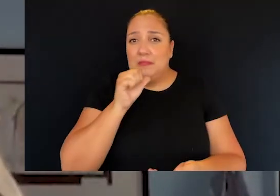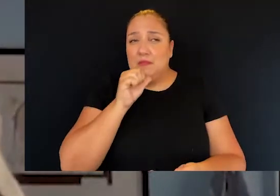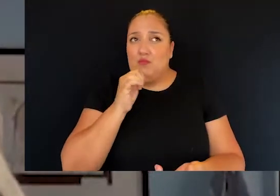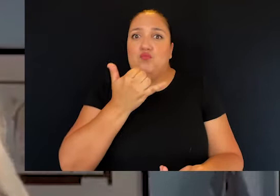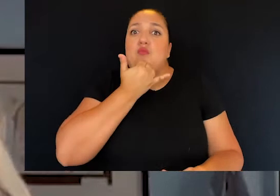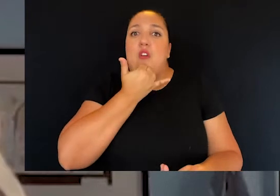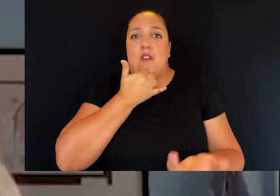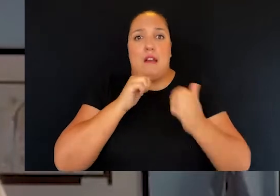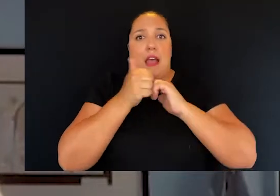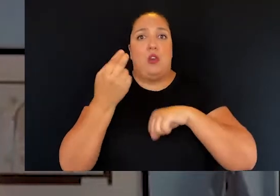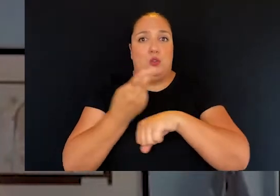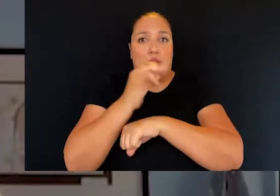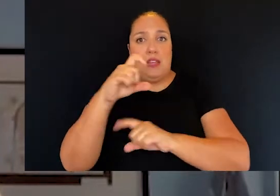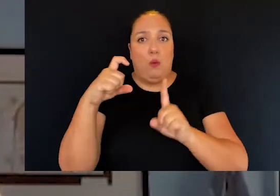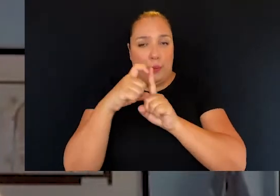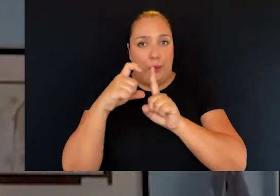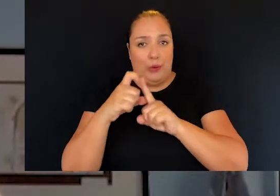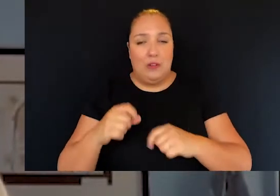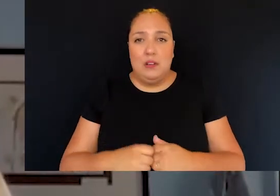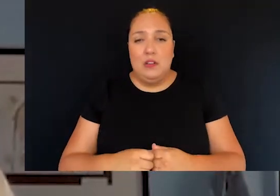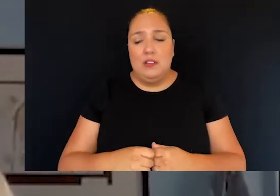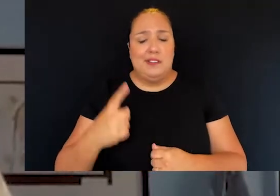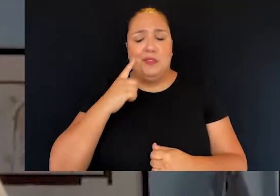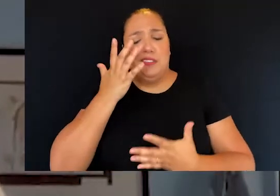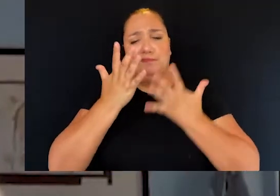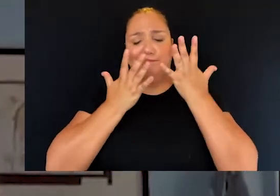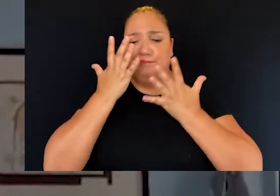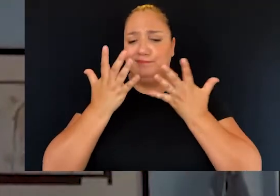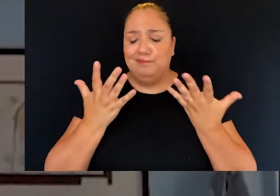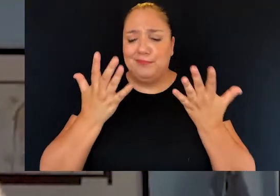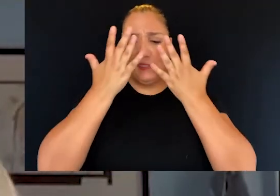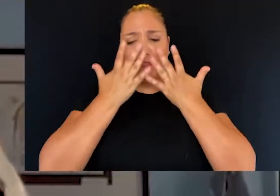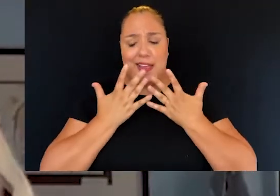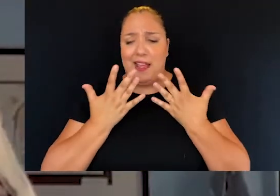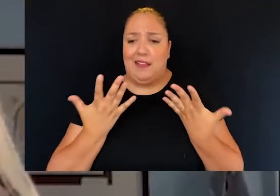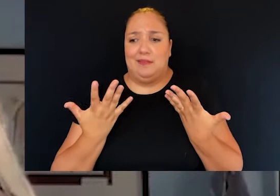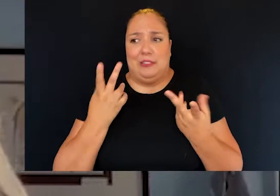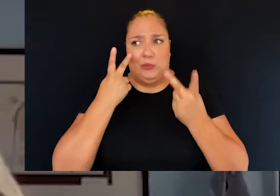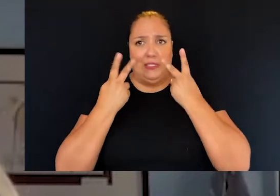of using the word, and it's a shame, like Erica said, that it's become so commonplace